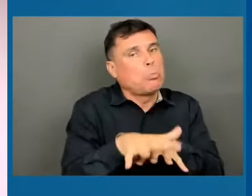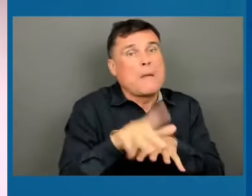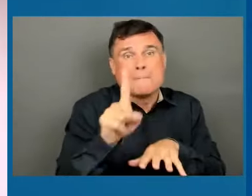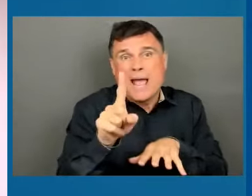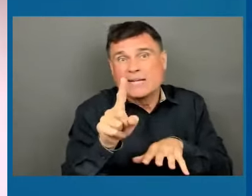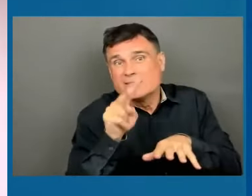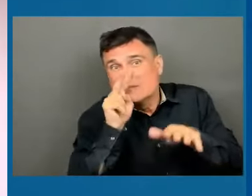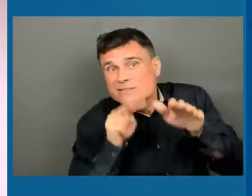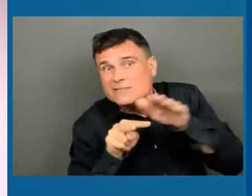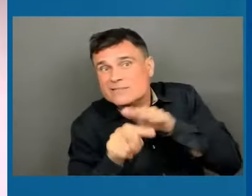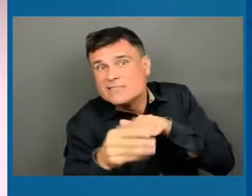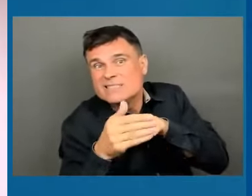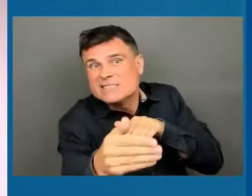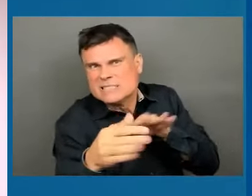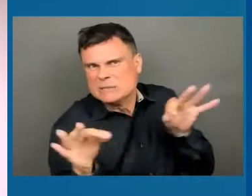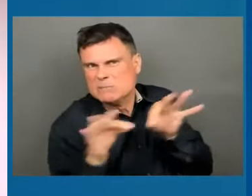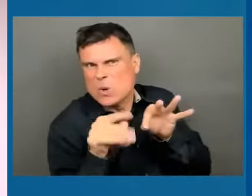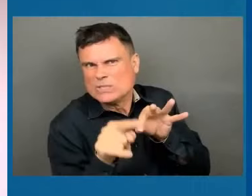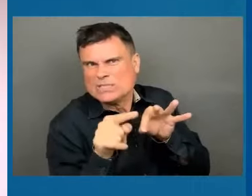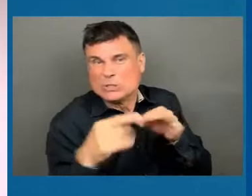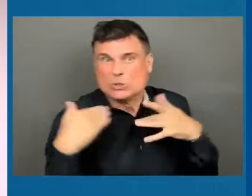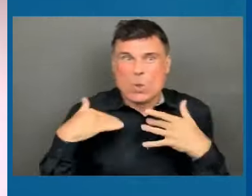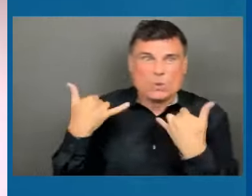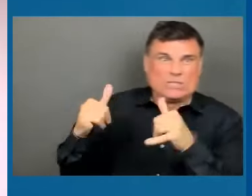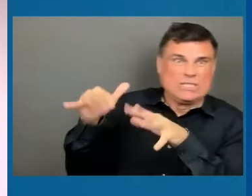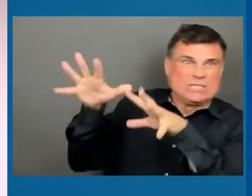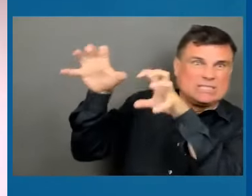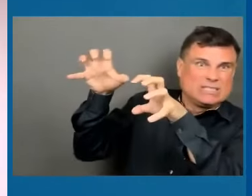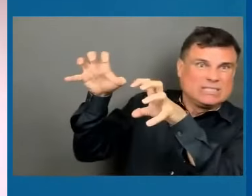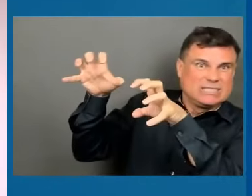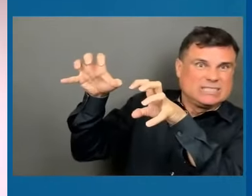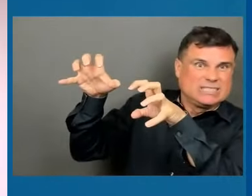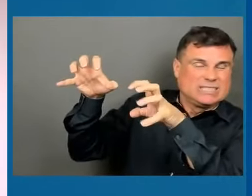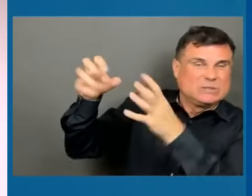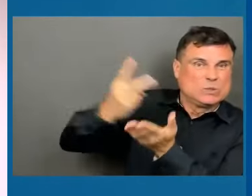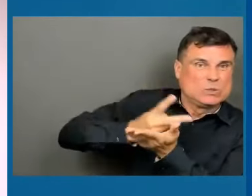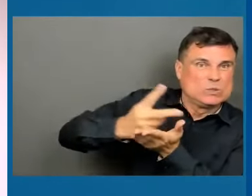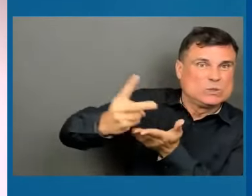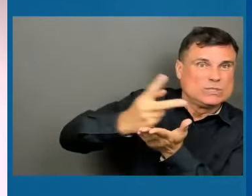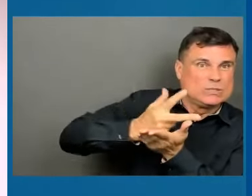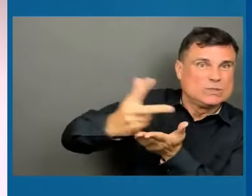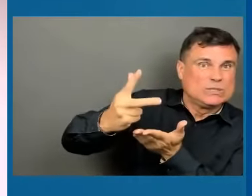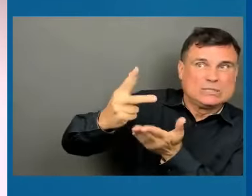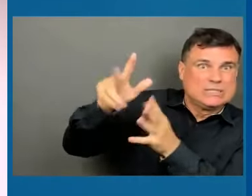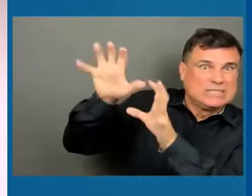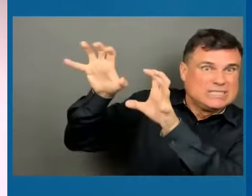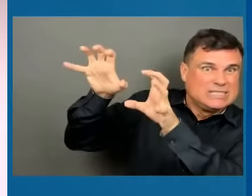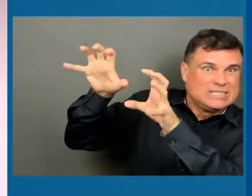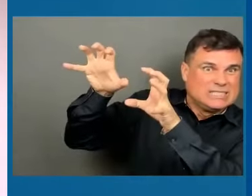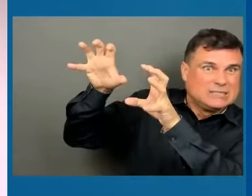province over the next few weeks, two or three weeks. We are expecting that with these